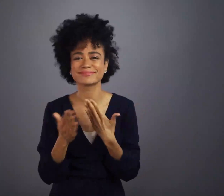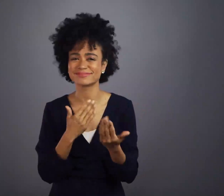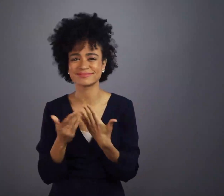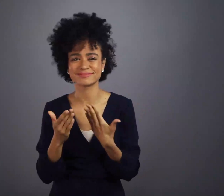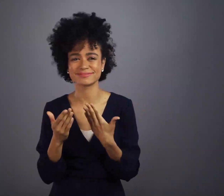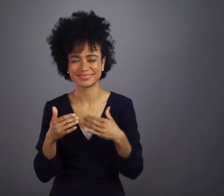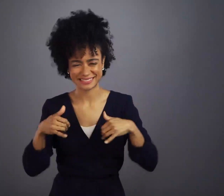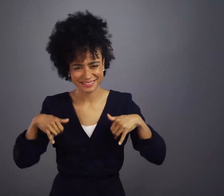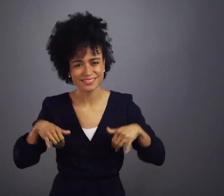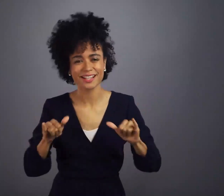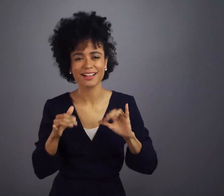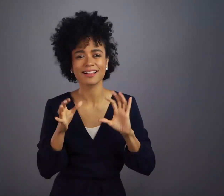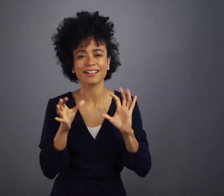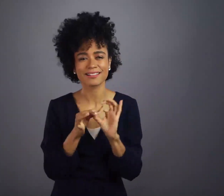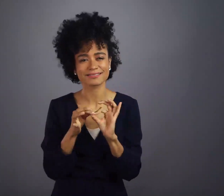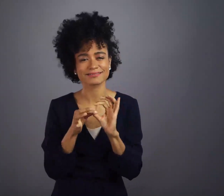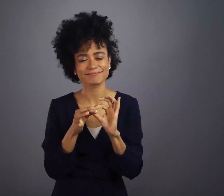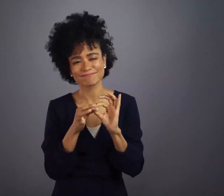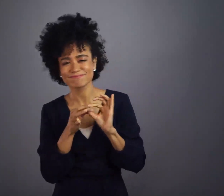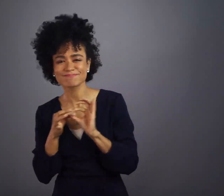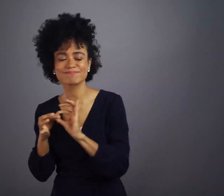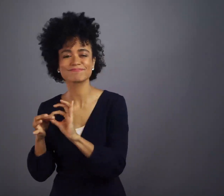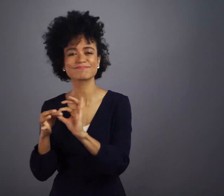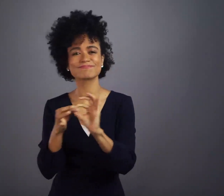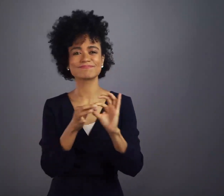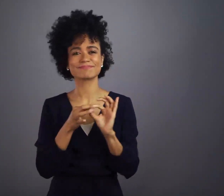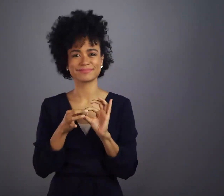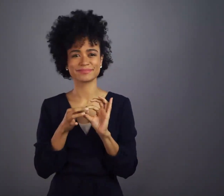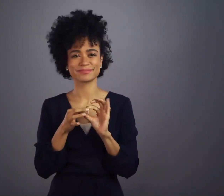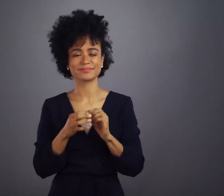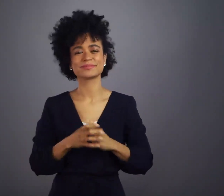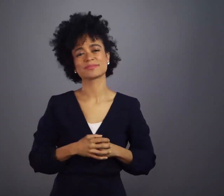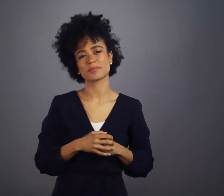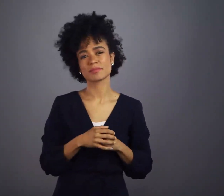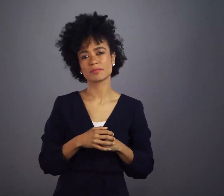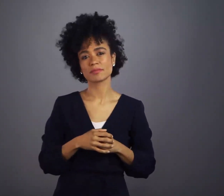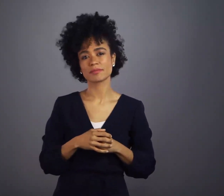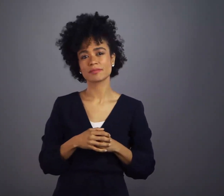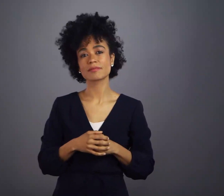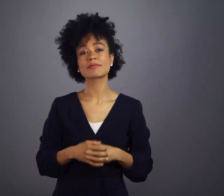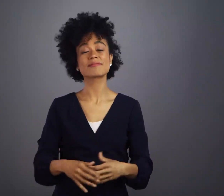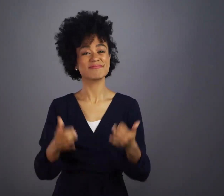Unlike the feelings of the ship's passengers, however, our joy in escape from disaster